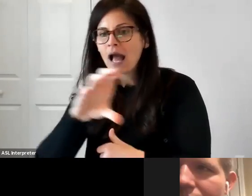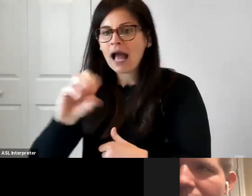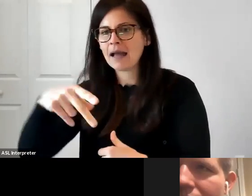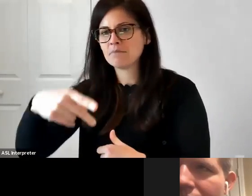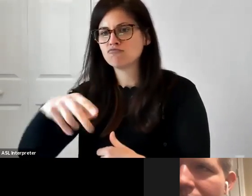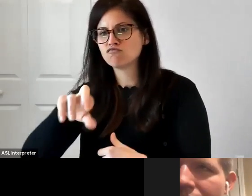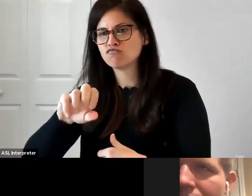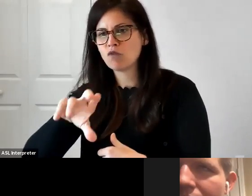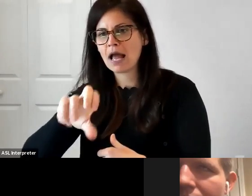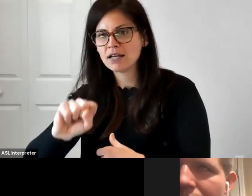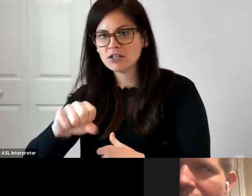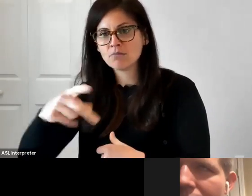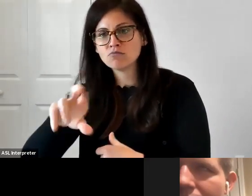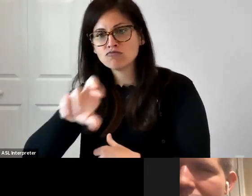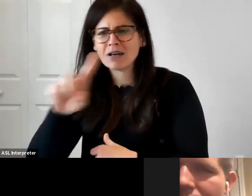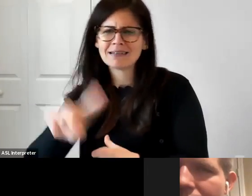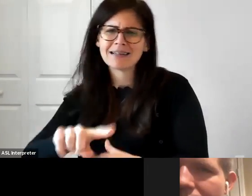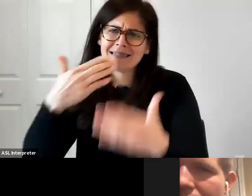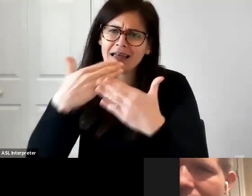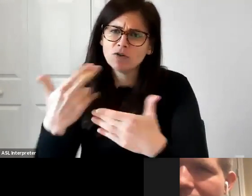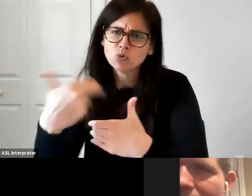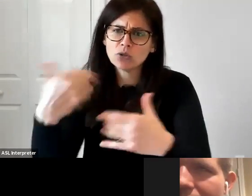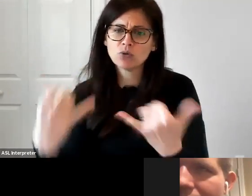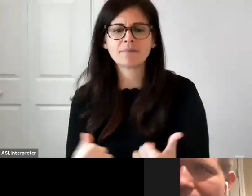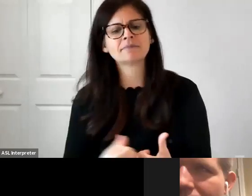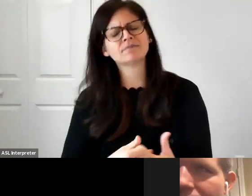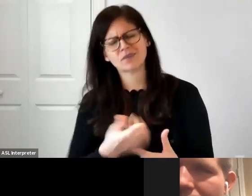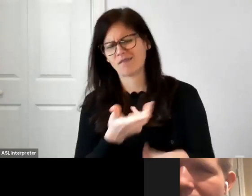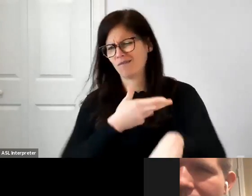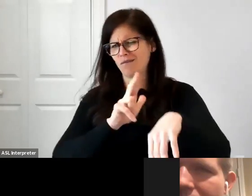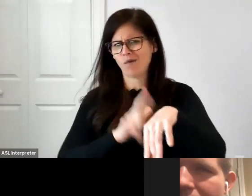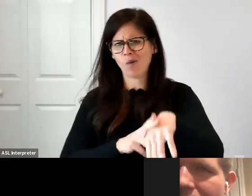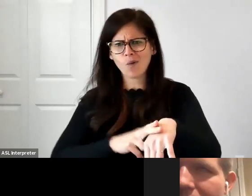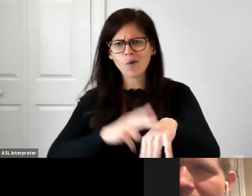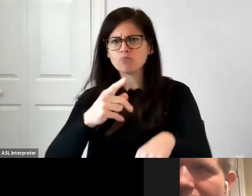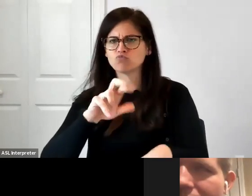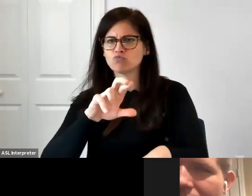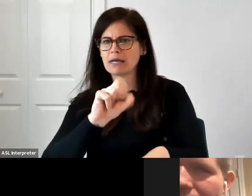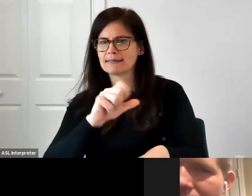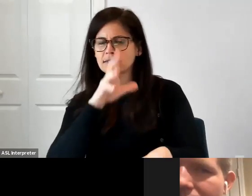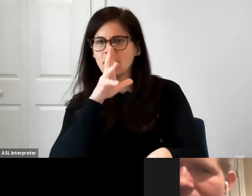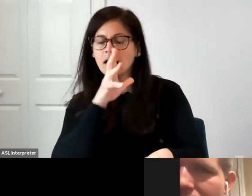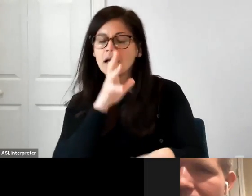Of course and we're really excited to be here. I'm super excited and super grateful for this opportunity.